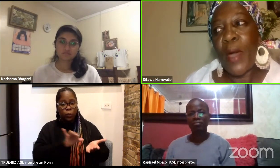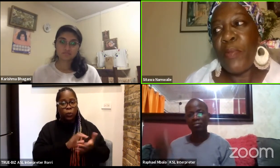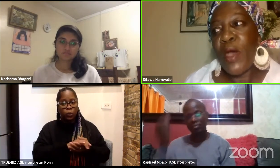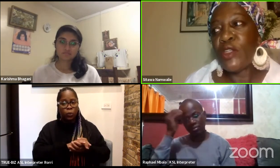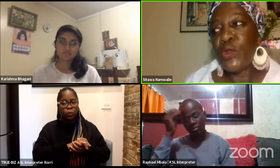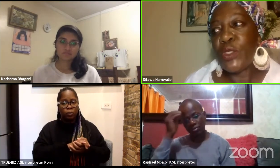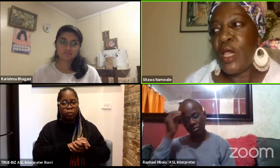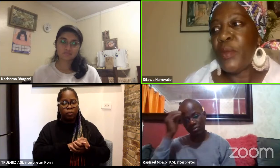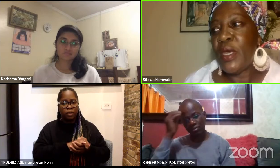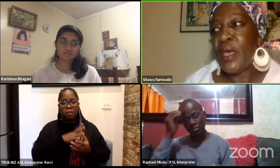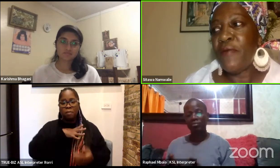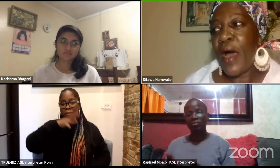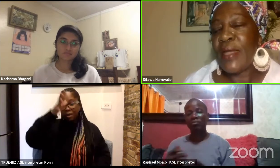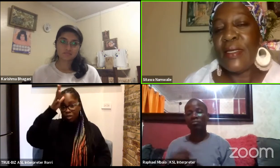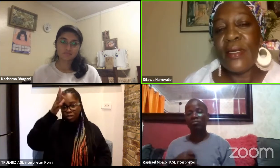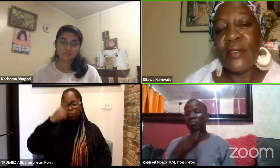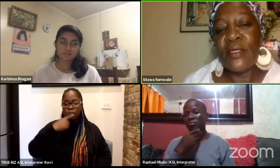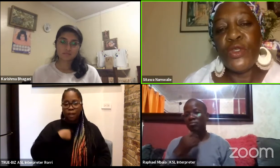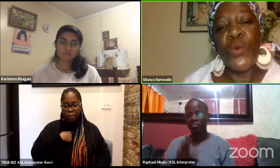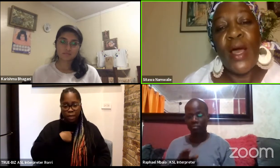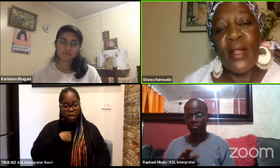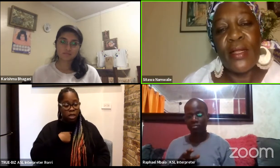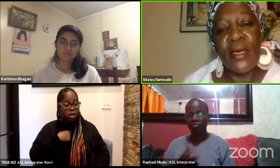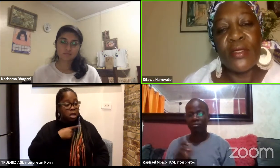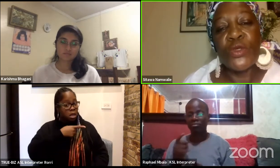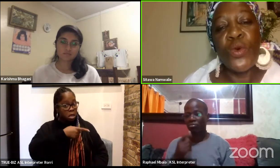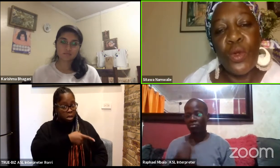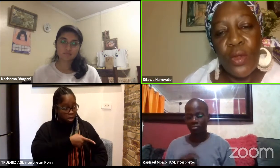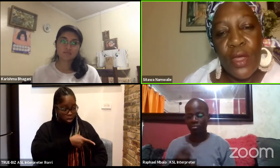My parents would tell me if I didn't do well in school,